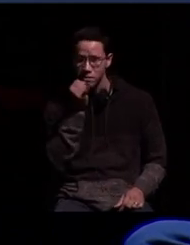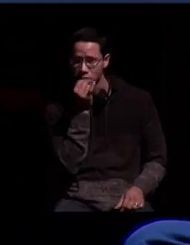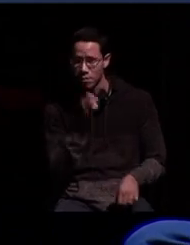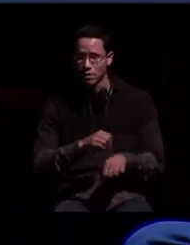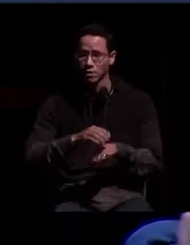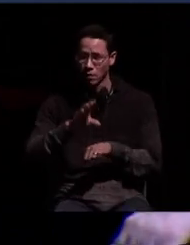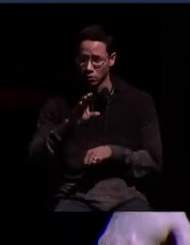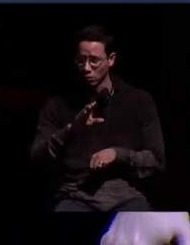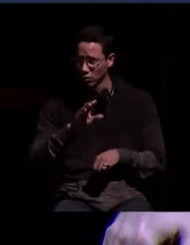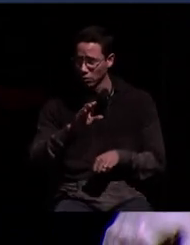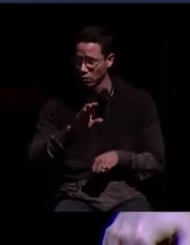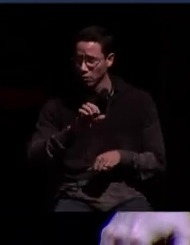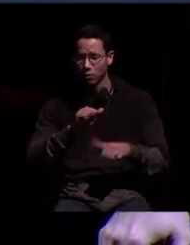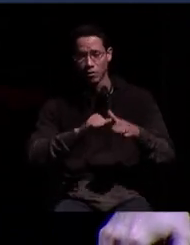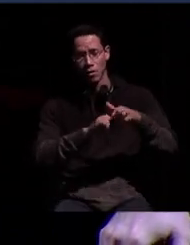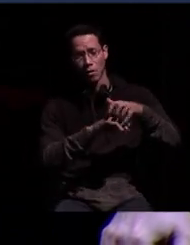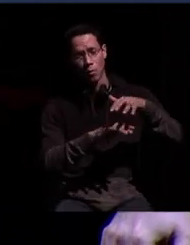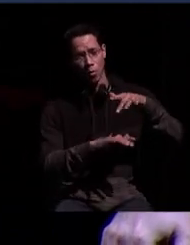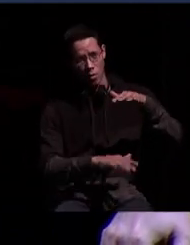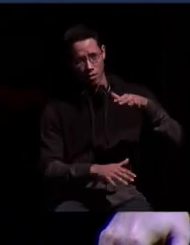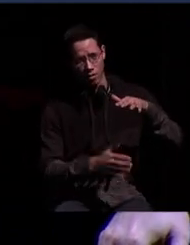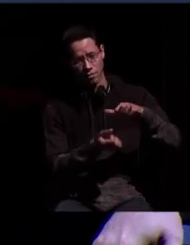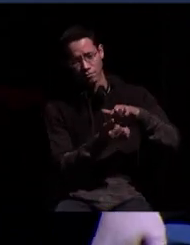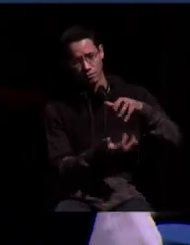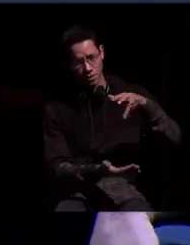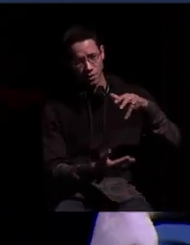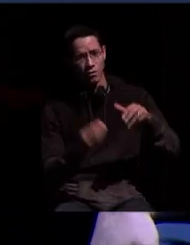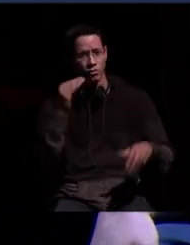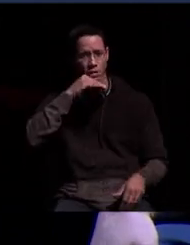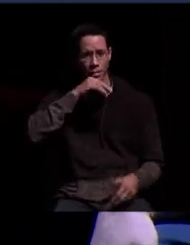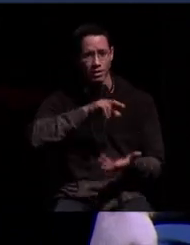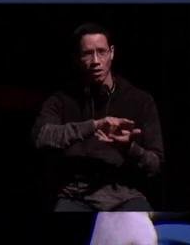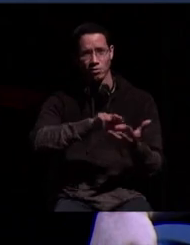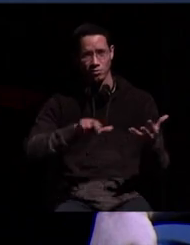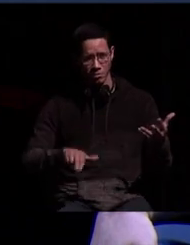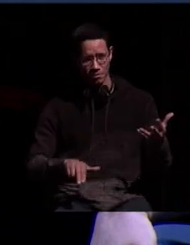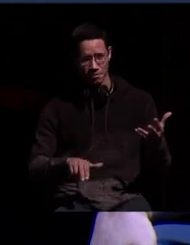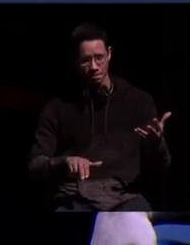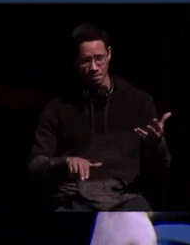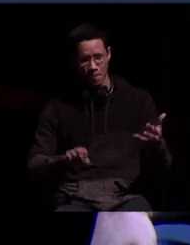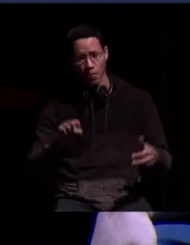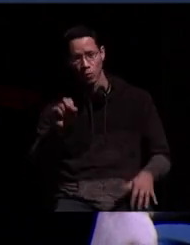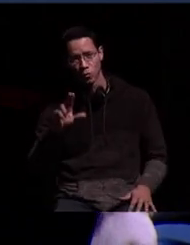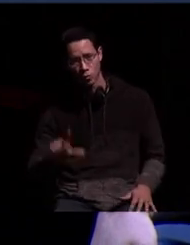that they accumulate vulnerabilities. Southern black women accumulate vulnerabilities